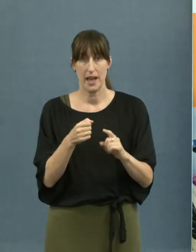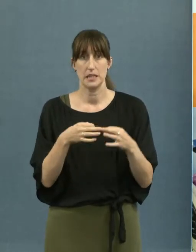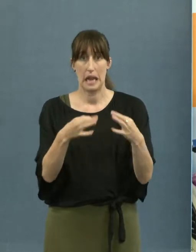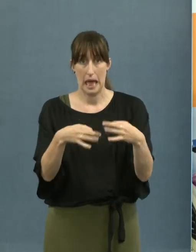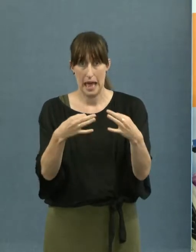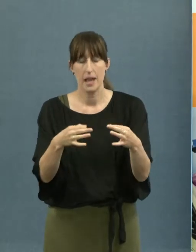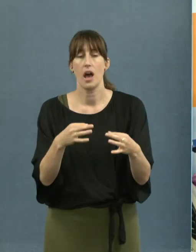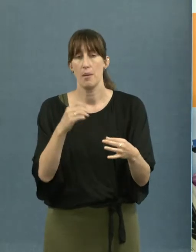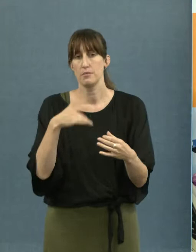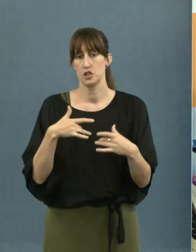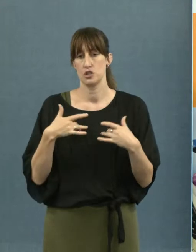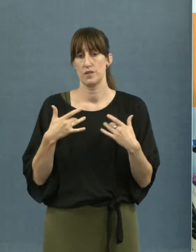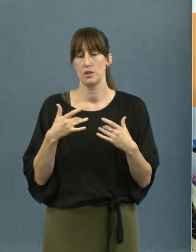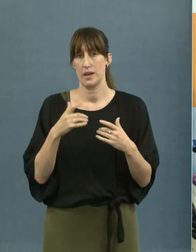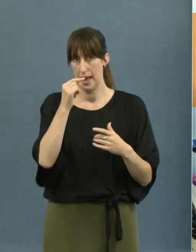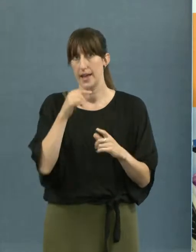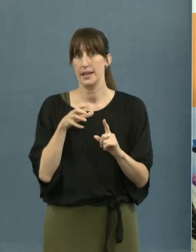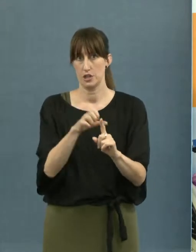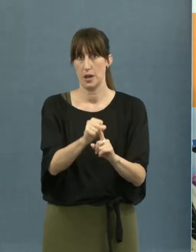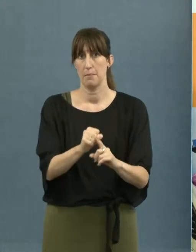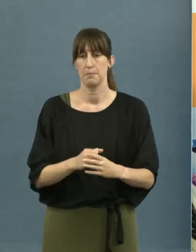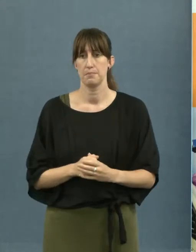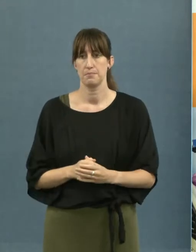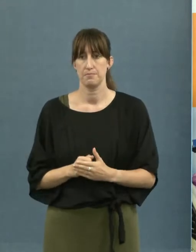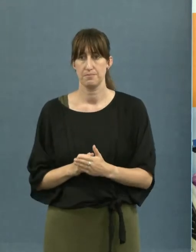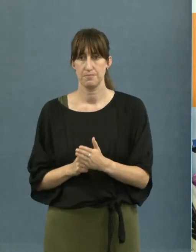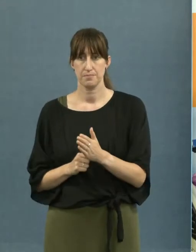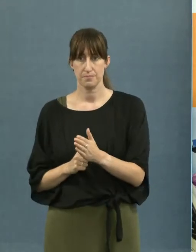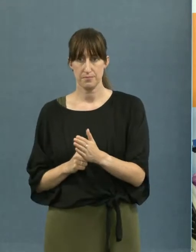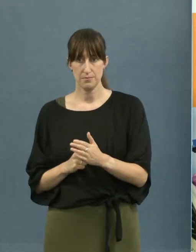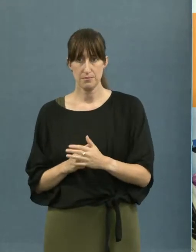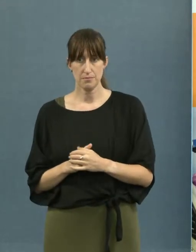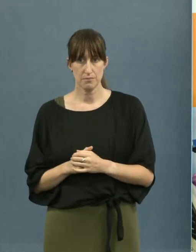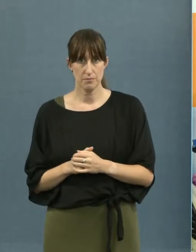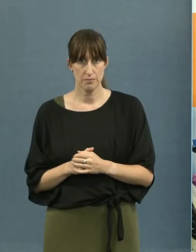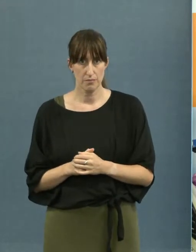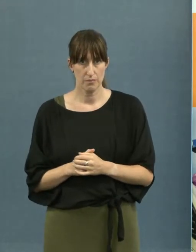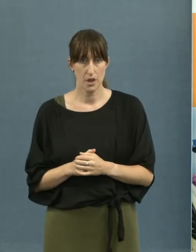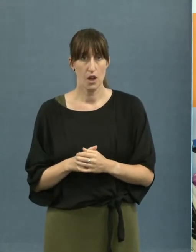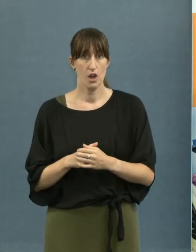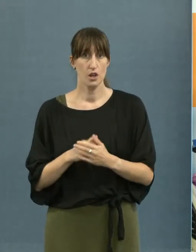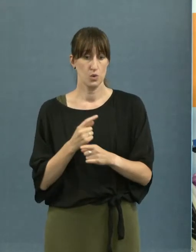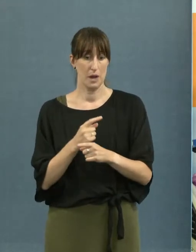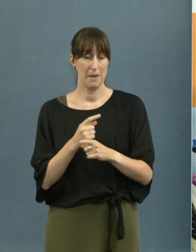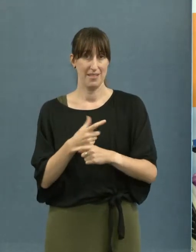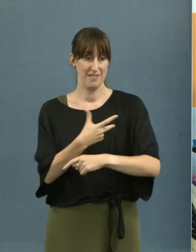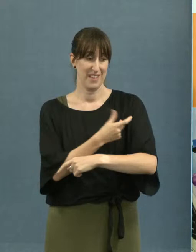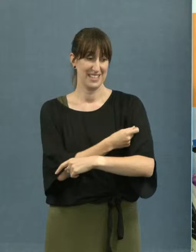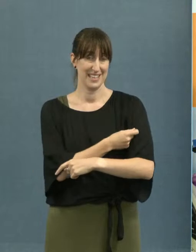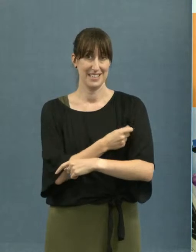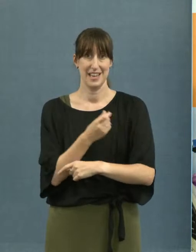Where is the Ministry of Health at with collate ing that advice around fourth days for